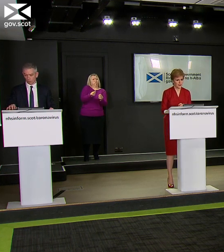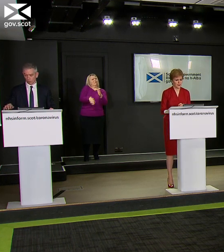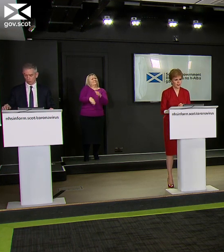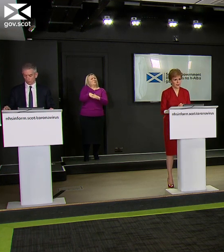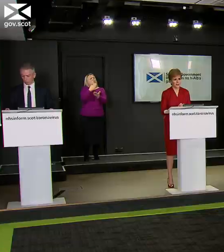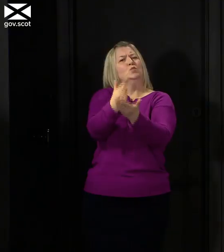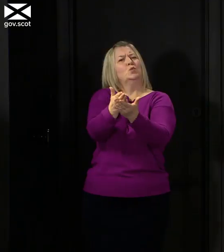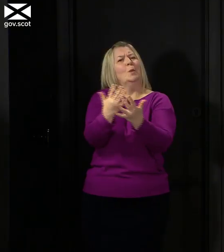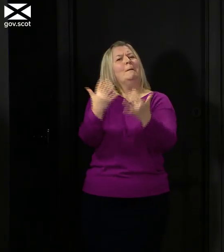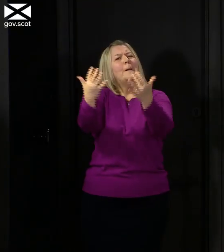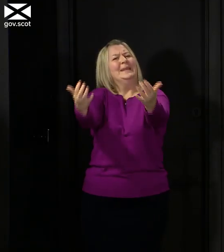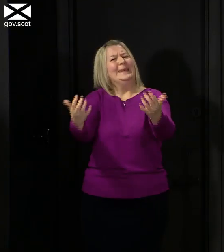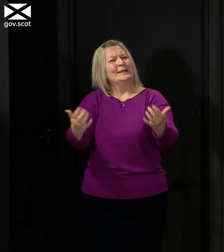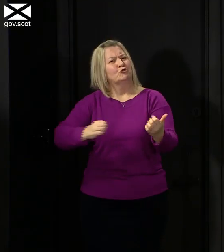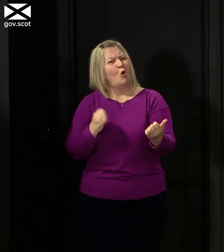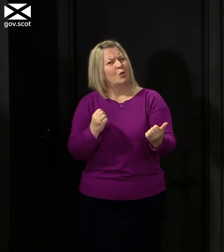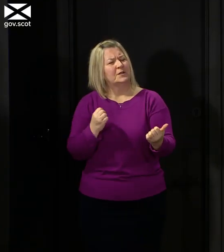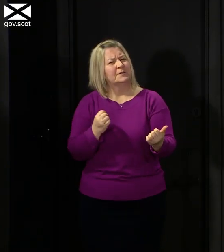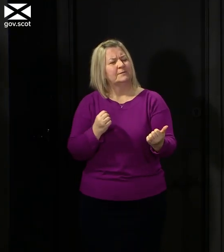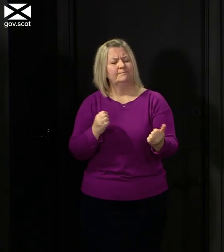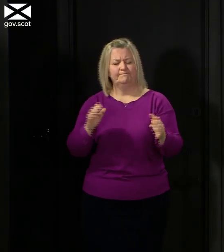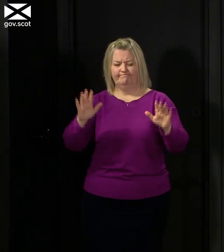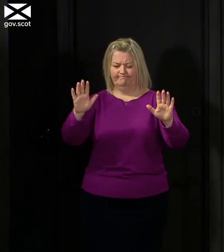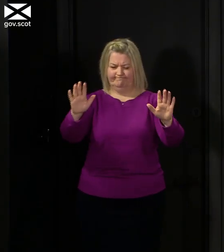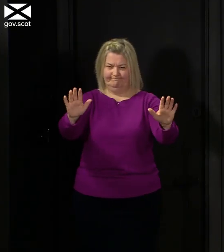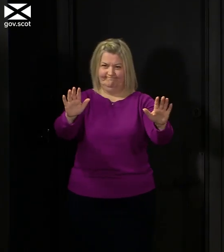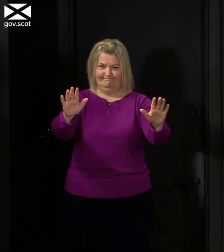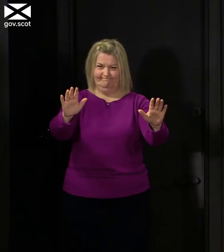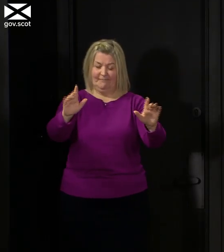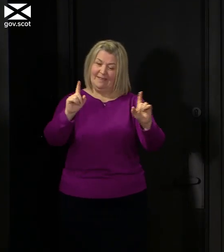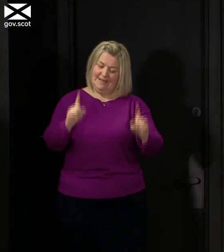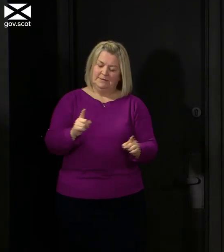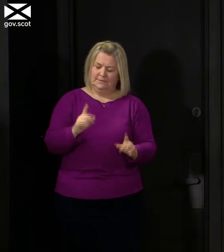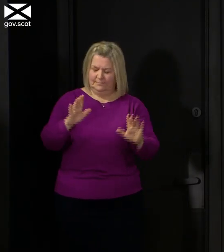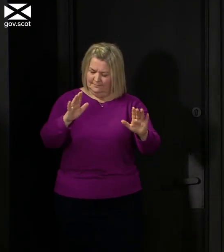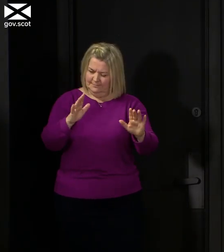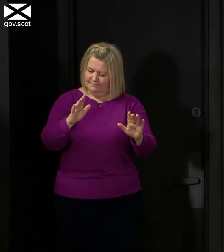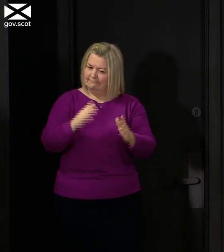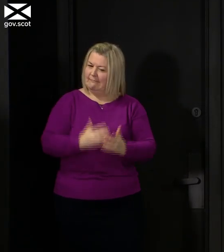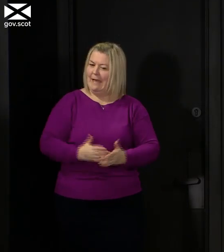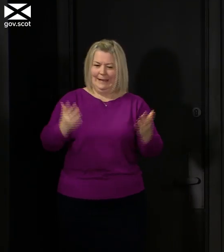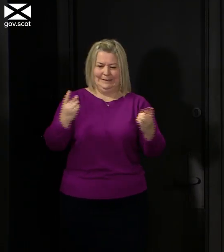Look, I take all of these issues seriously. The line that was issued on Saturday night